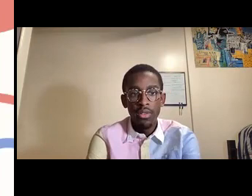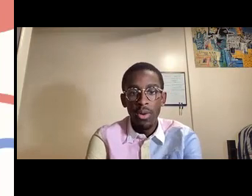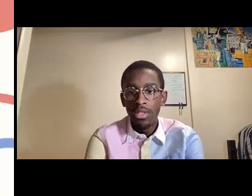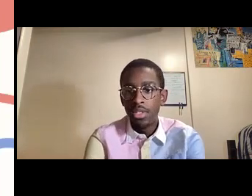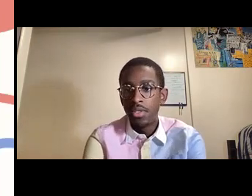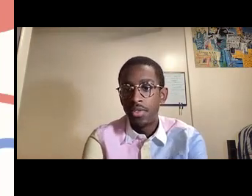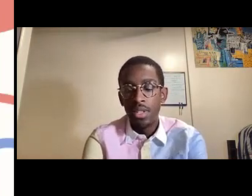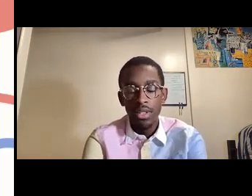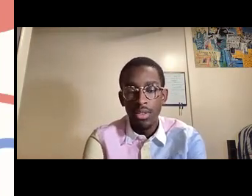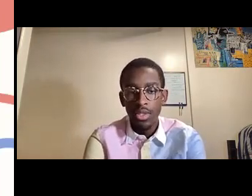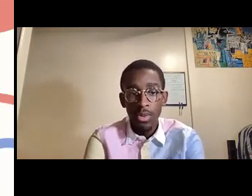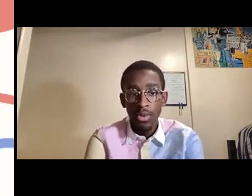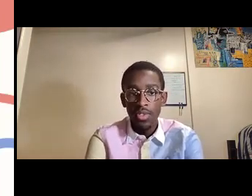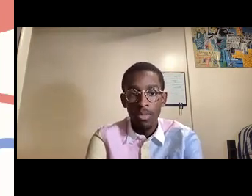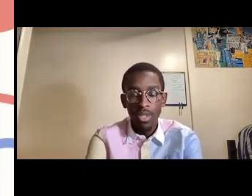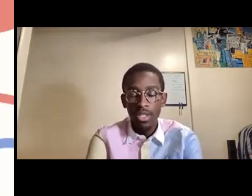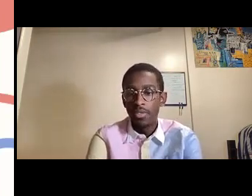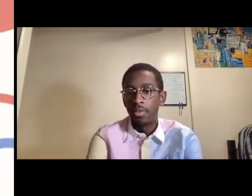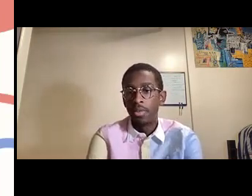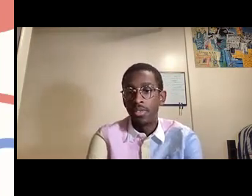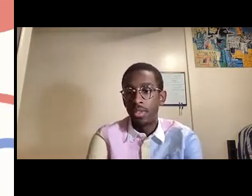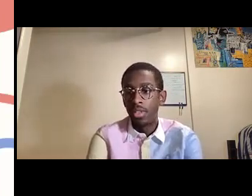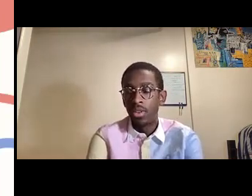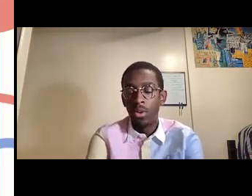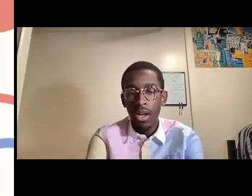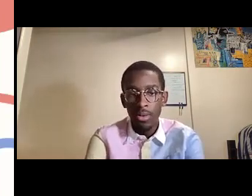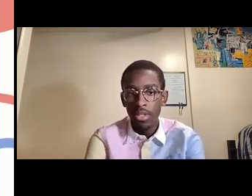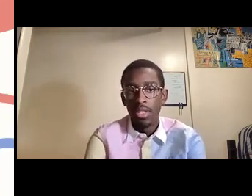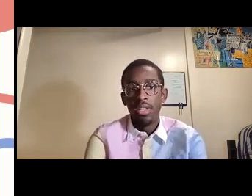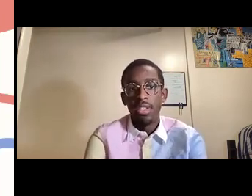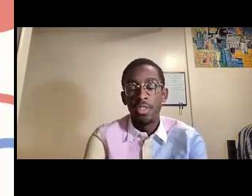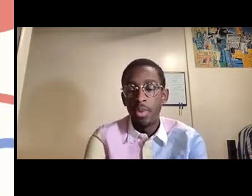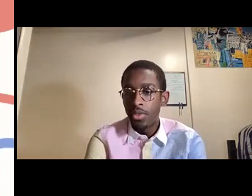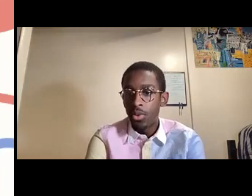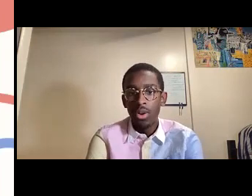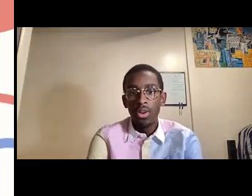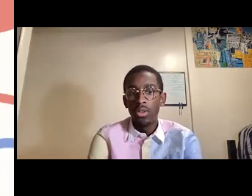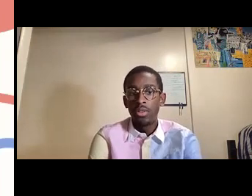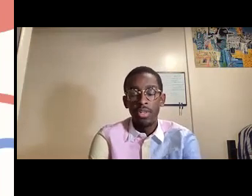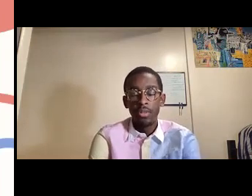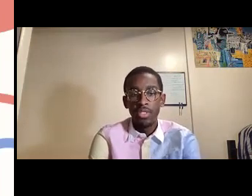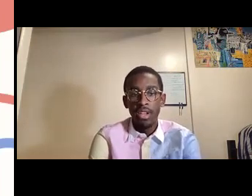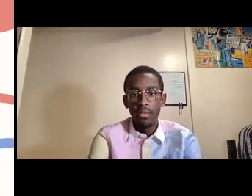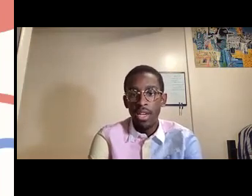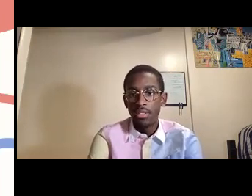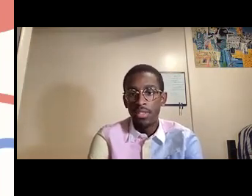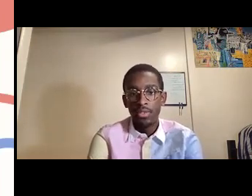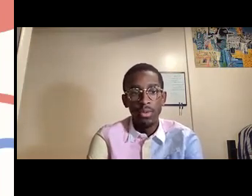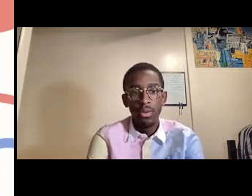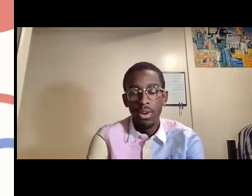watch his neurotypical siblings basically go out, experience the world, pretty much have access to